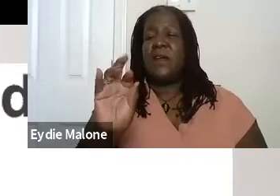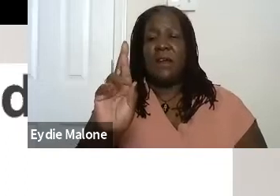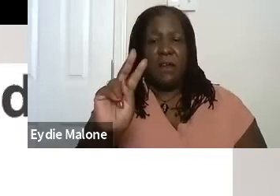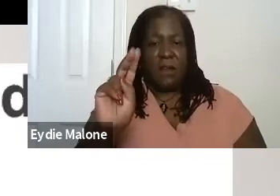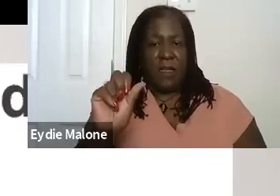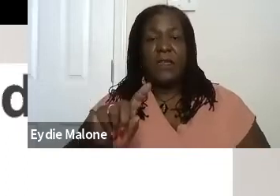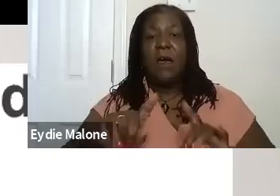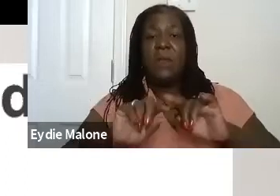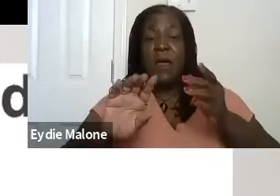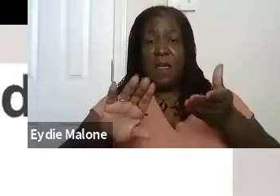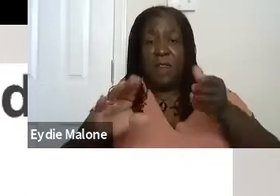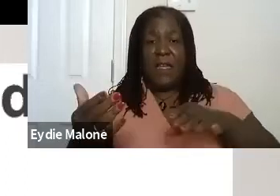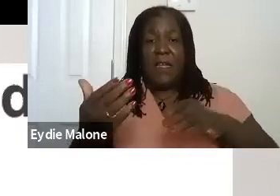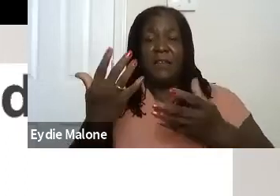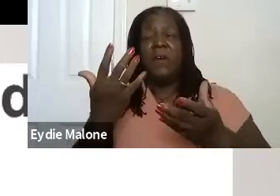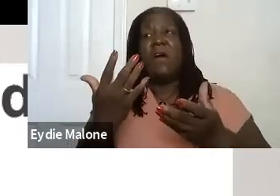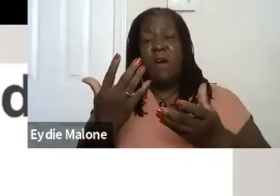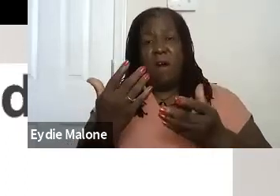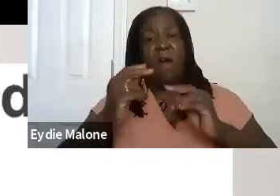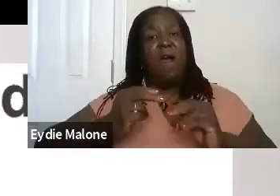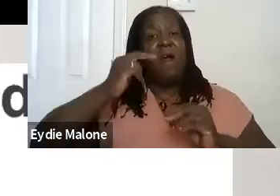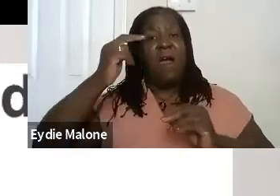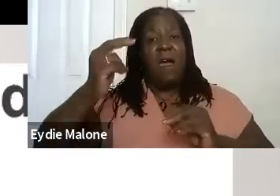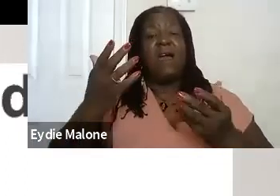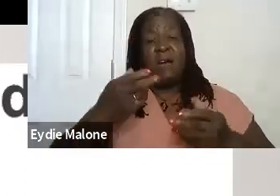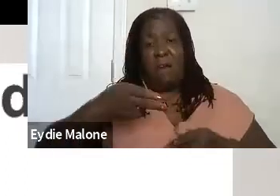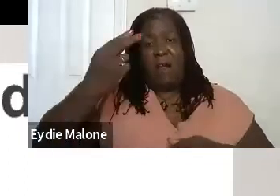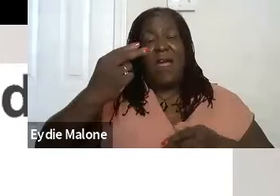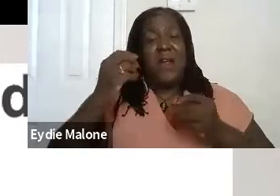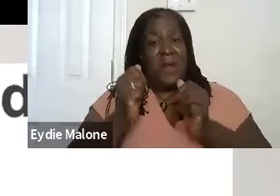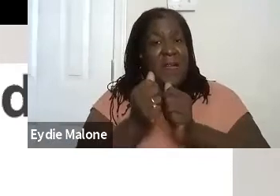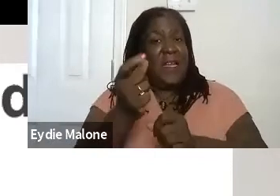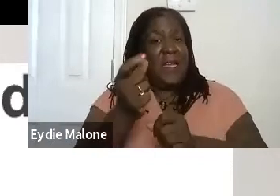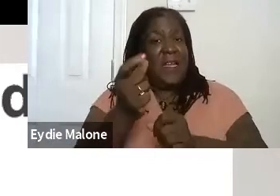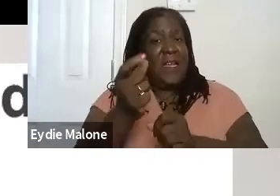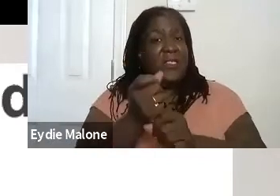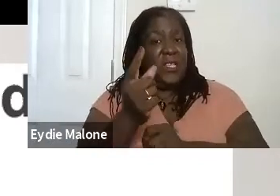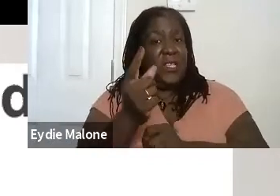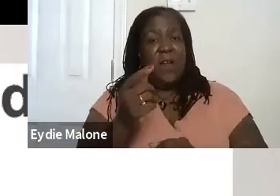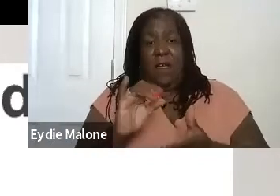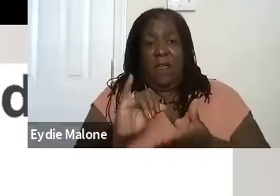for any of these other vaccines related illnesses that we now vaccinate for. So I wanted to